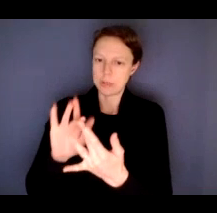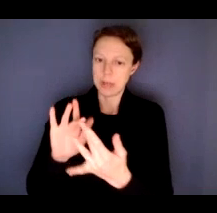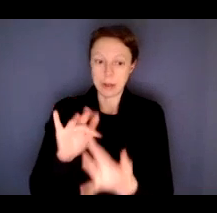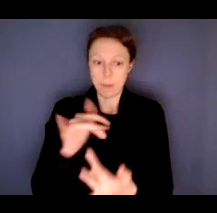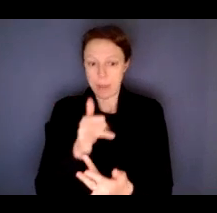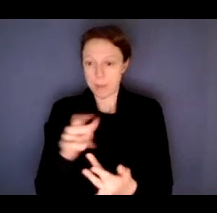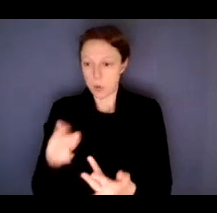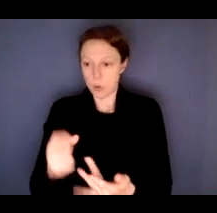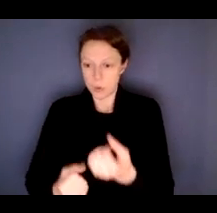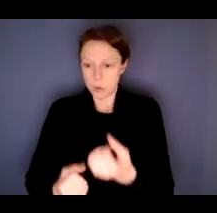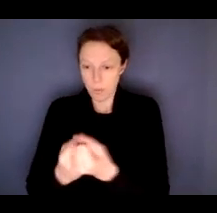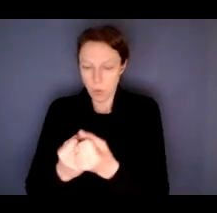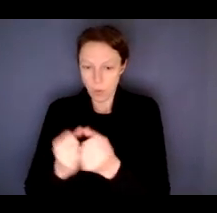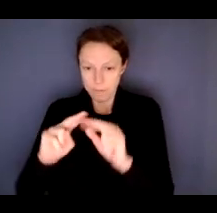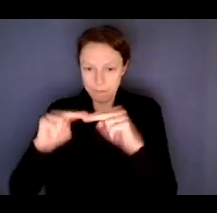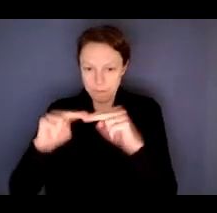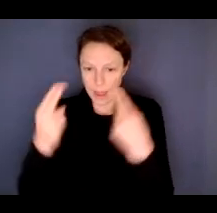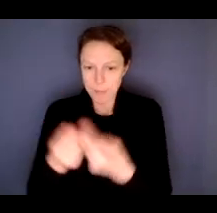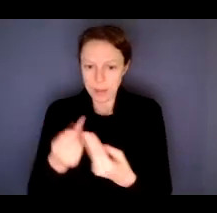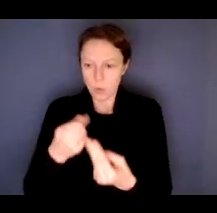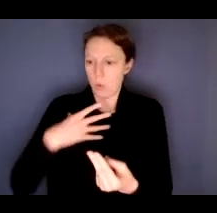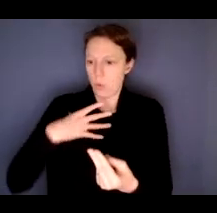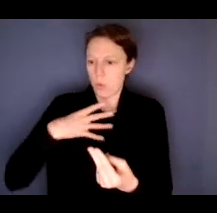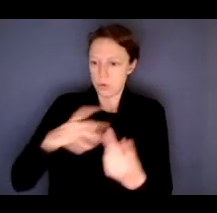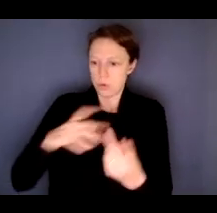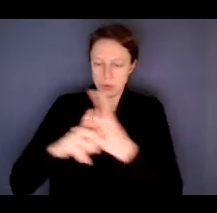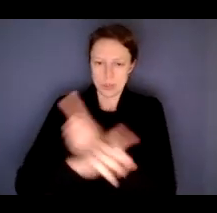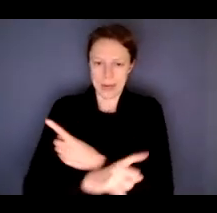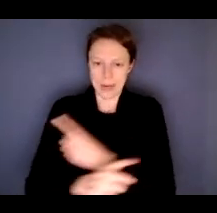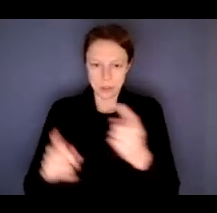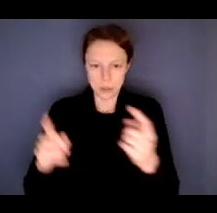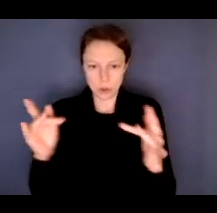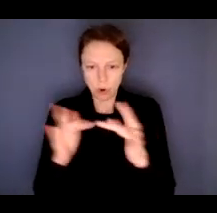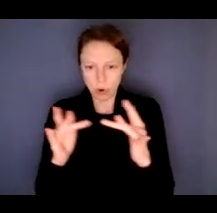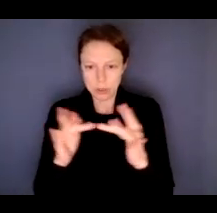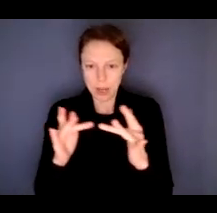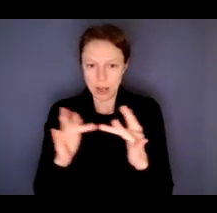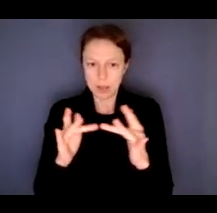you're wanting a change in contact, that your Child Safety Officer may say to you, I will take